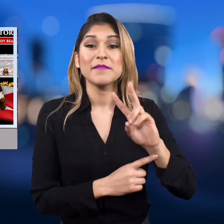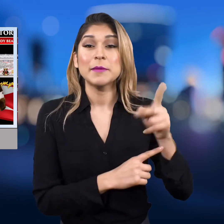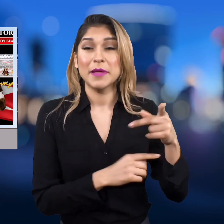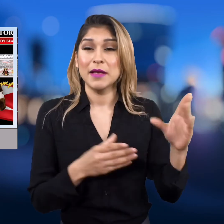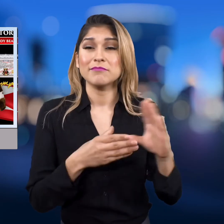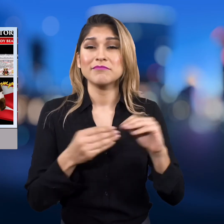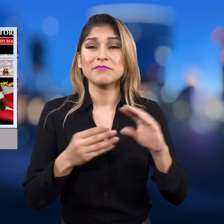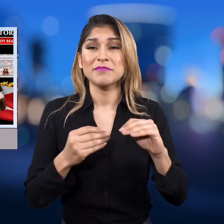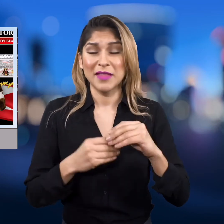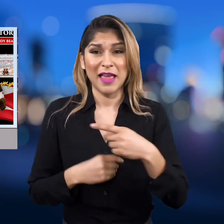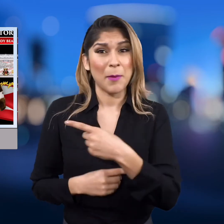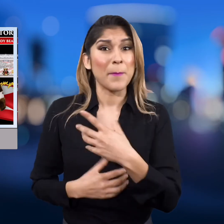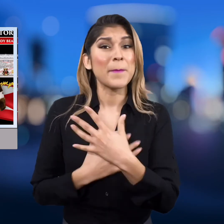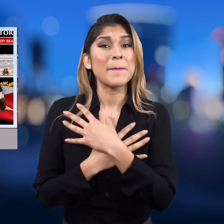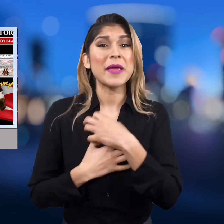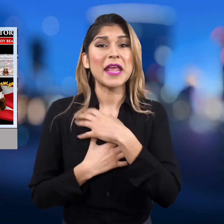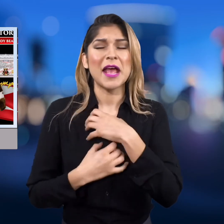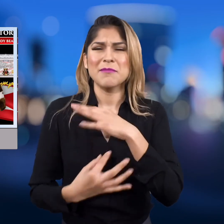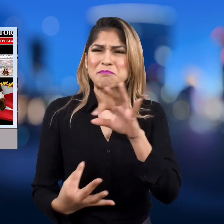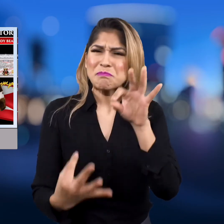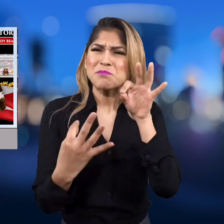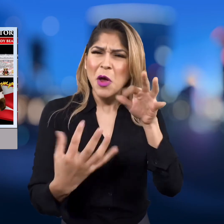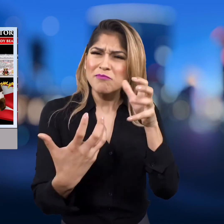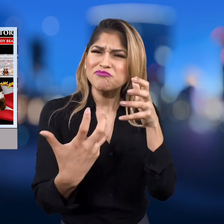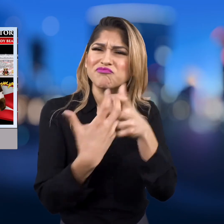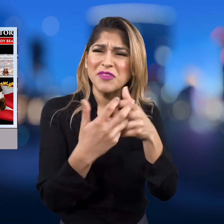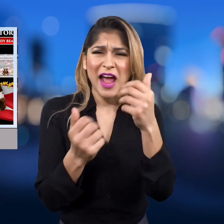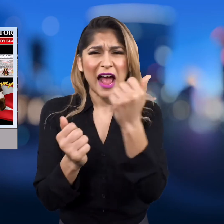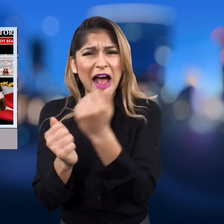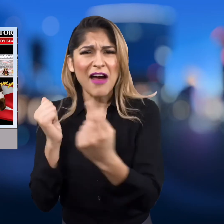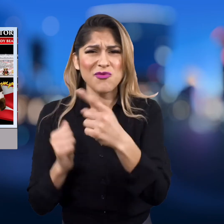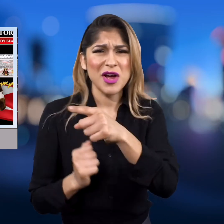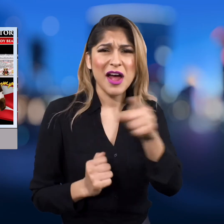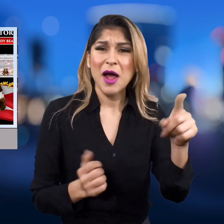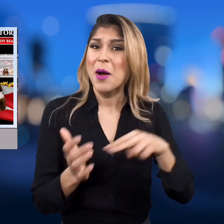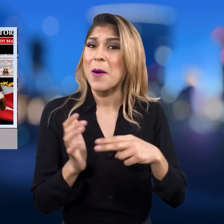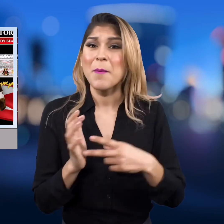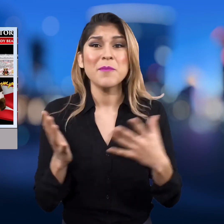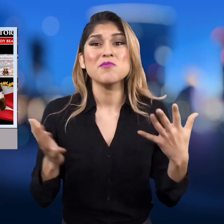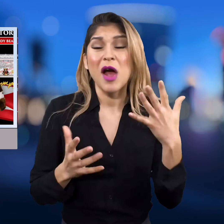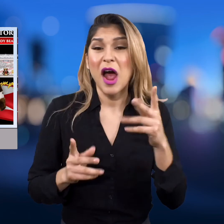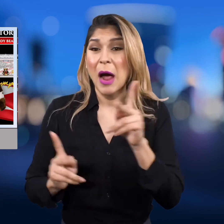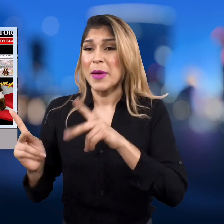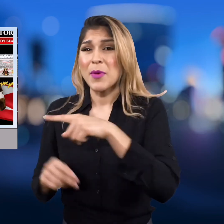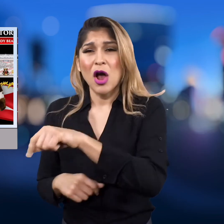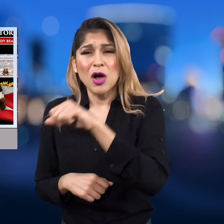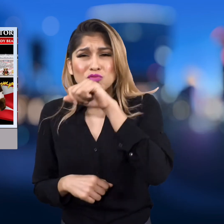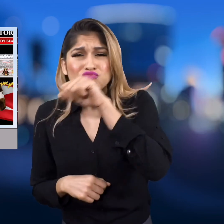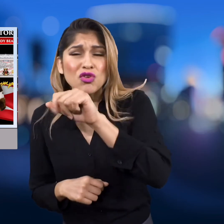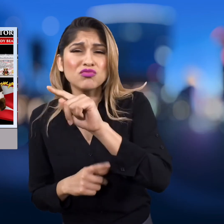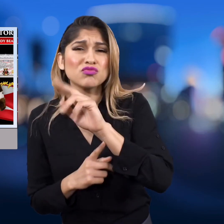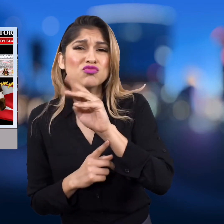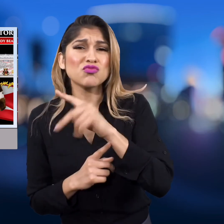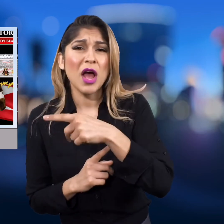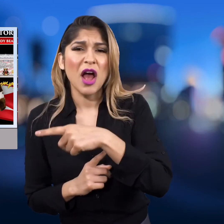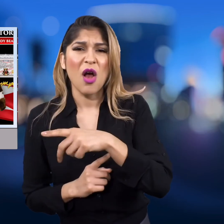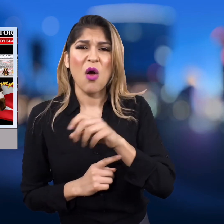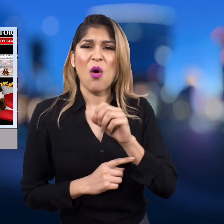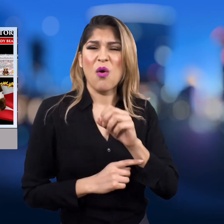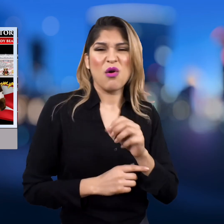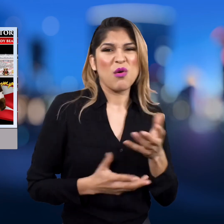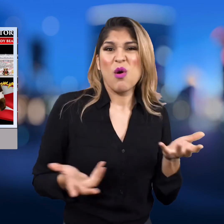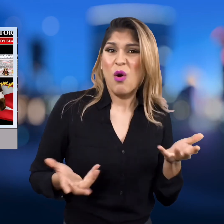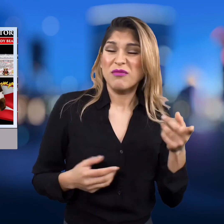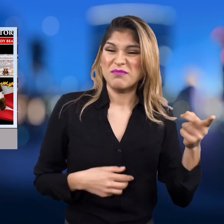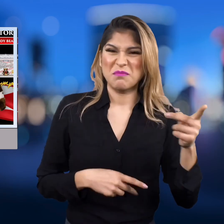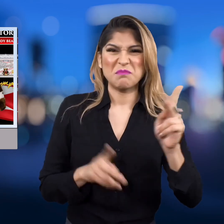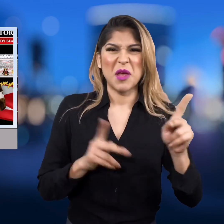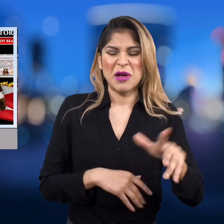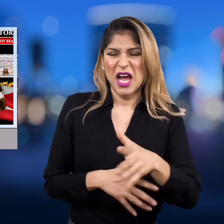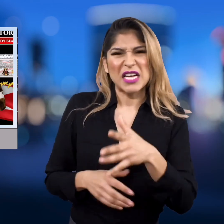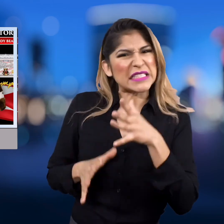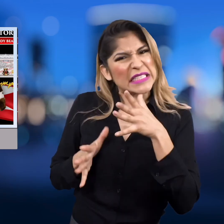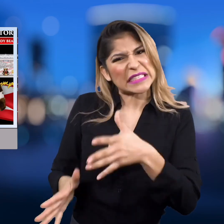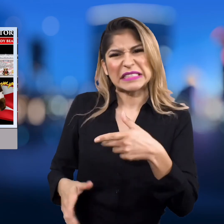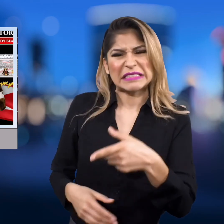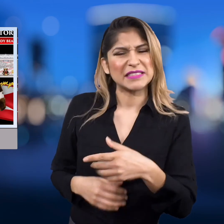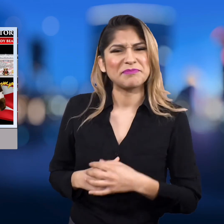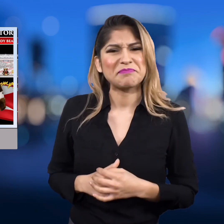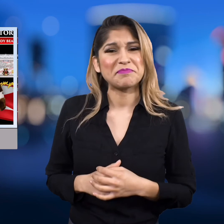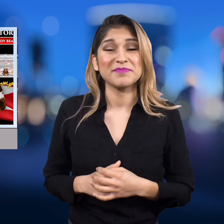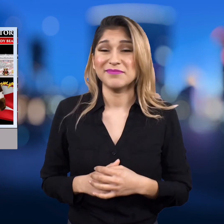And the VP of the company says the bear is for everyone -- Trump lovers and Trump haters.